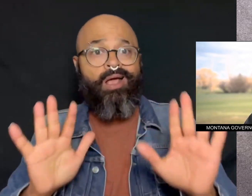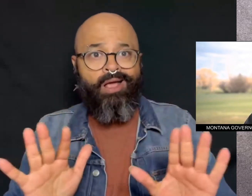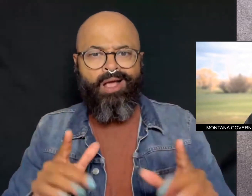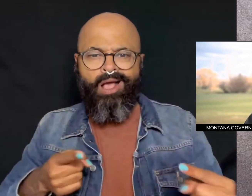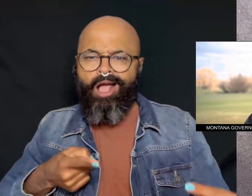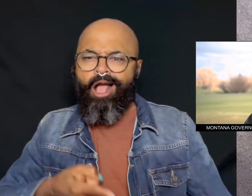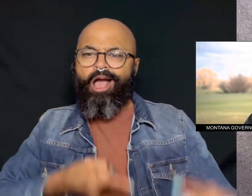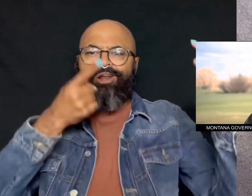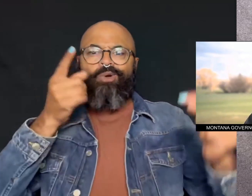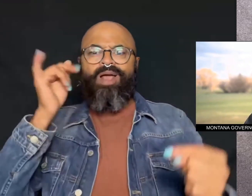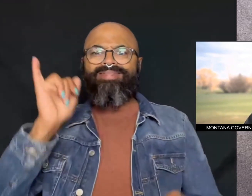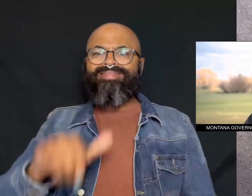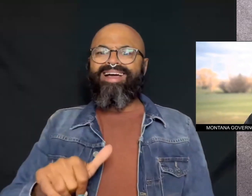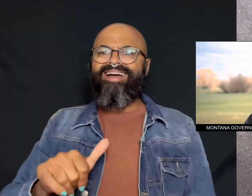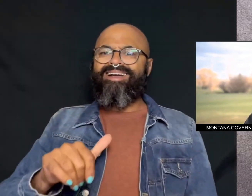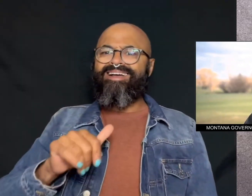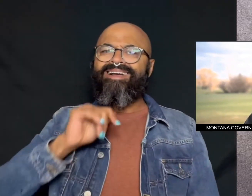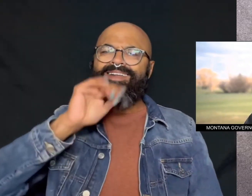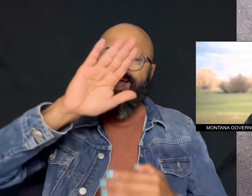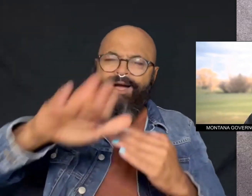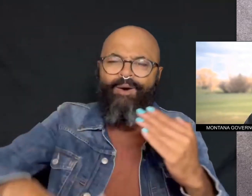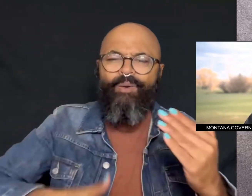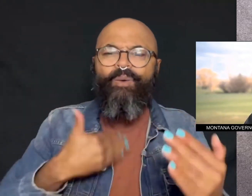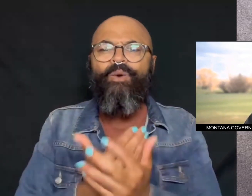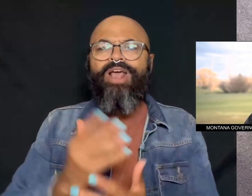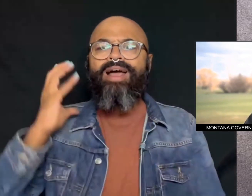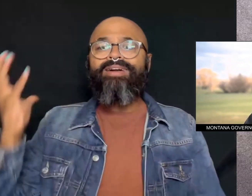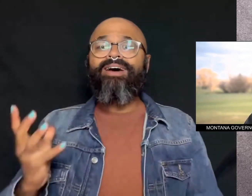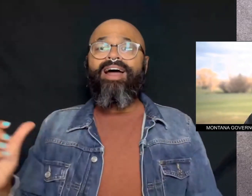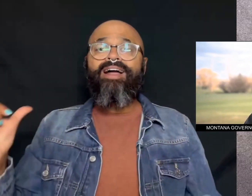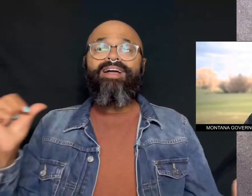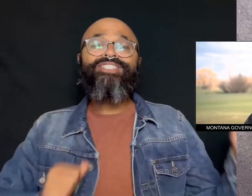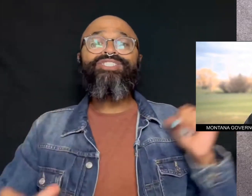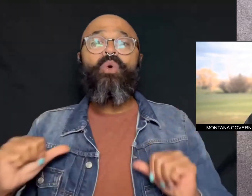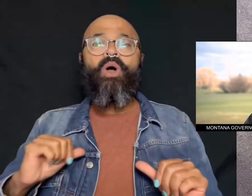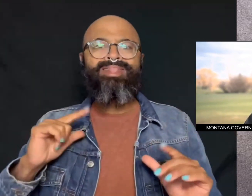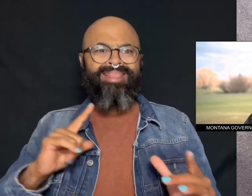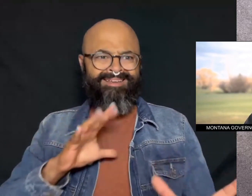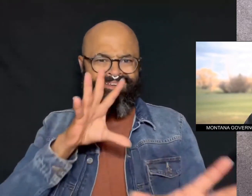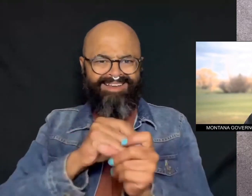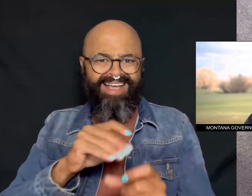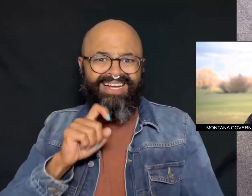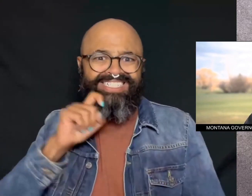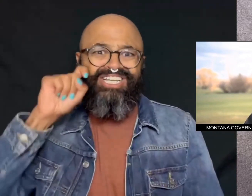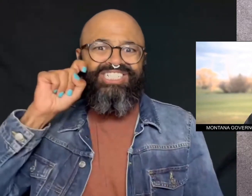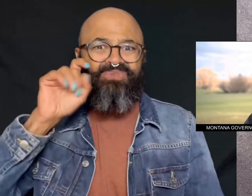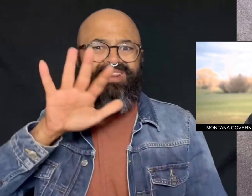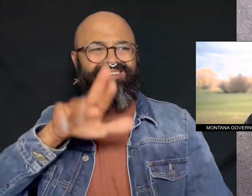L G BT Q advocates, however, argue that not all drag shows are sexual in nature